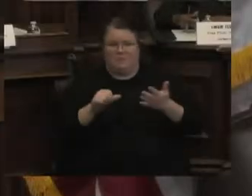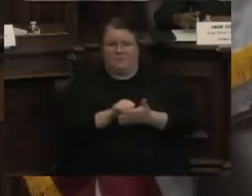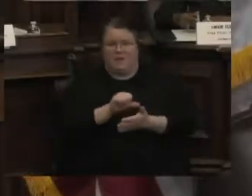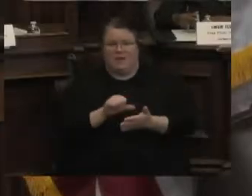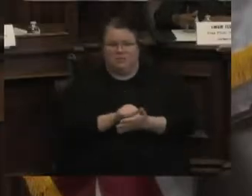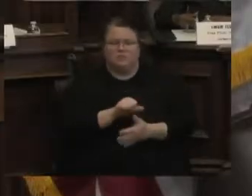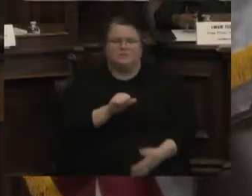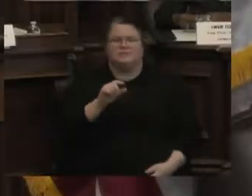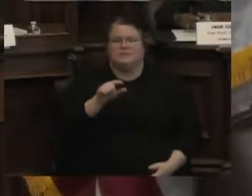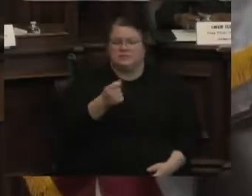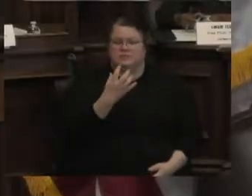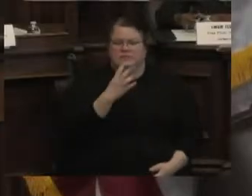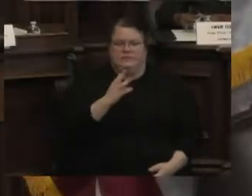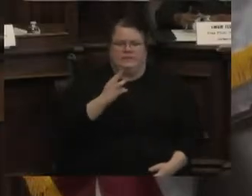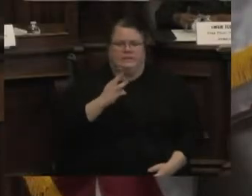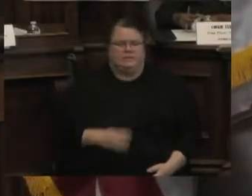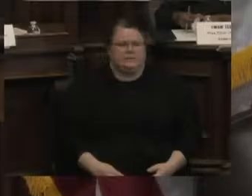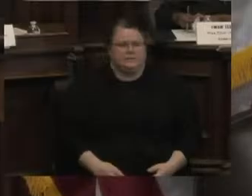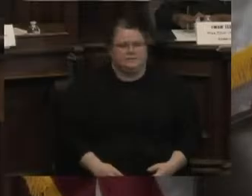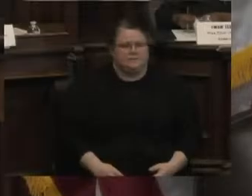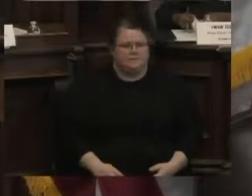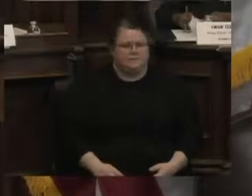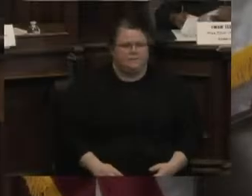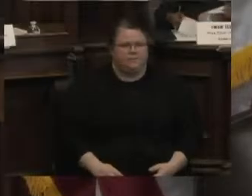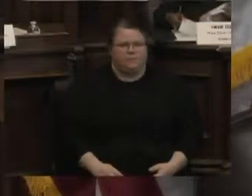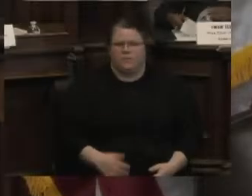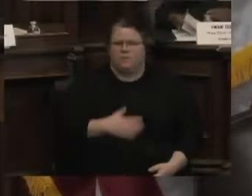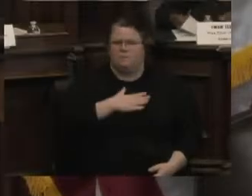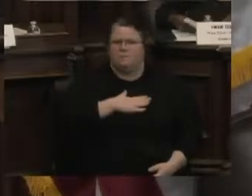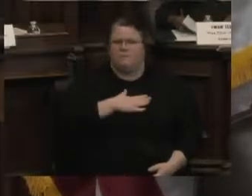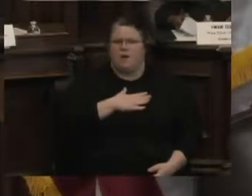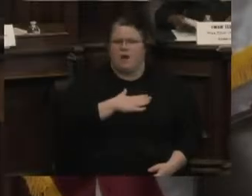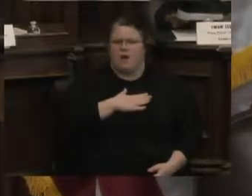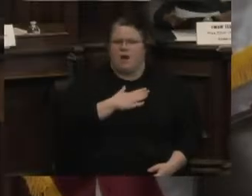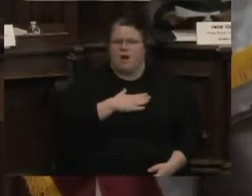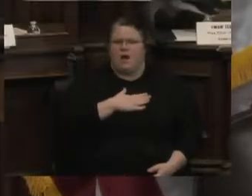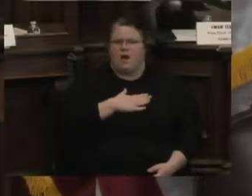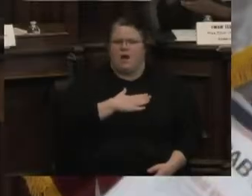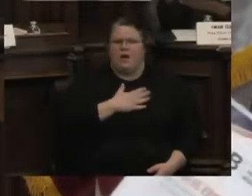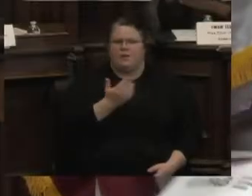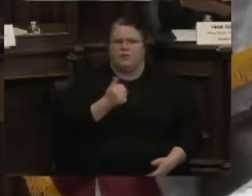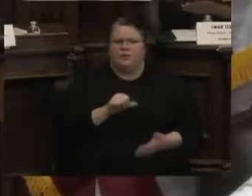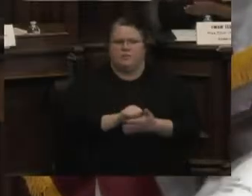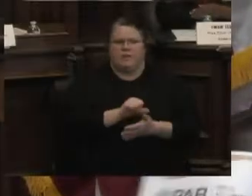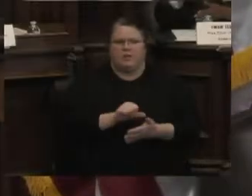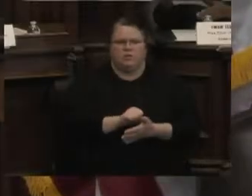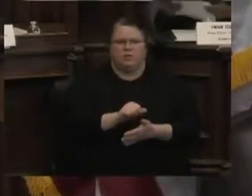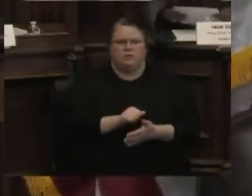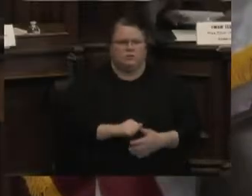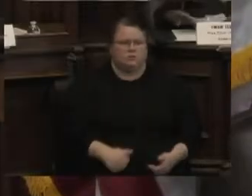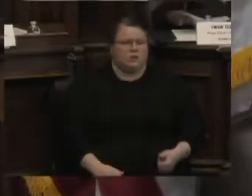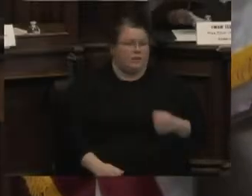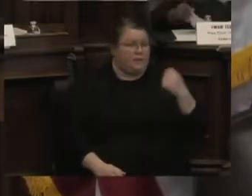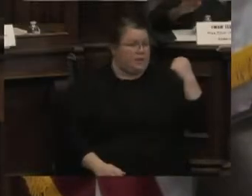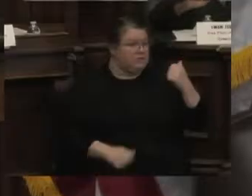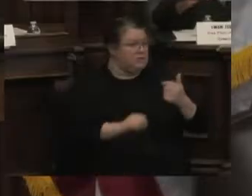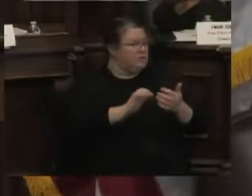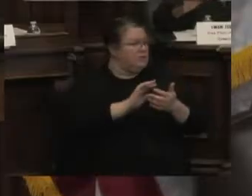public explainer. I'm also seeing that it's how many pages,